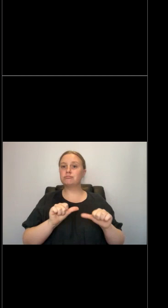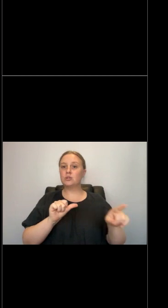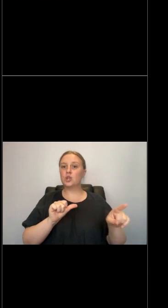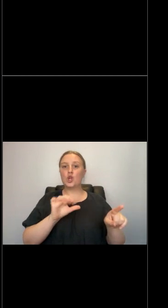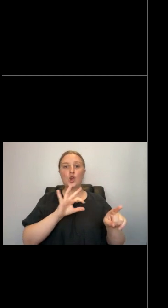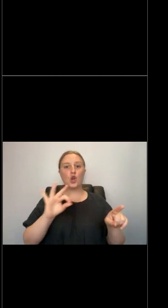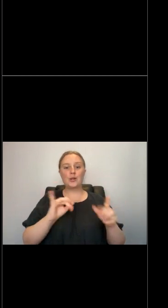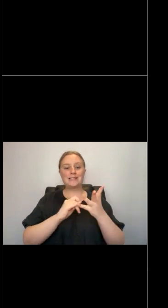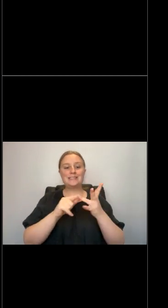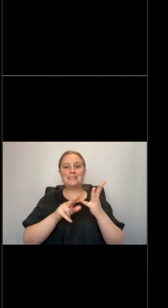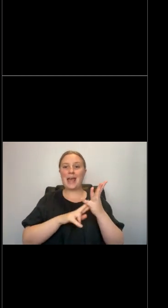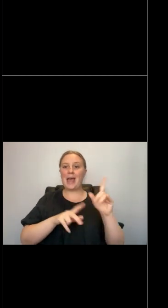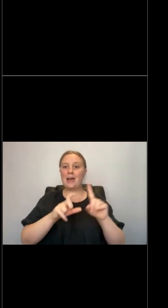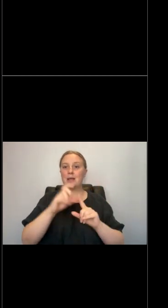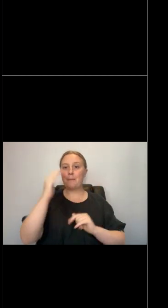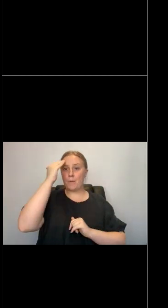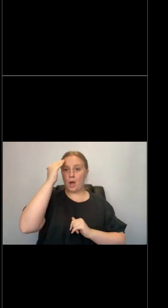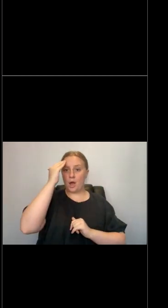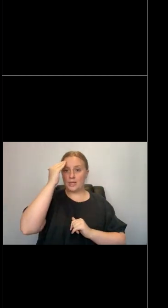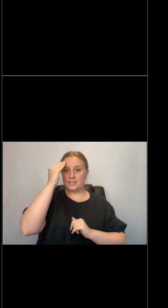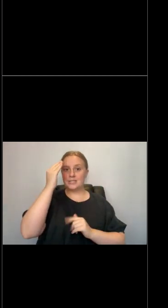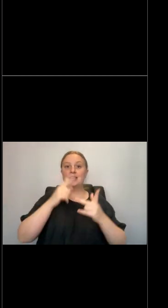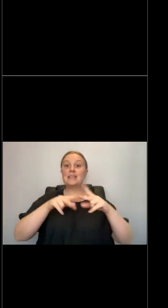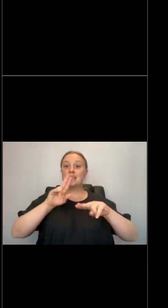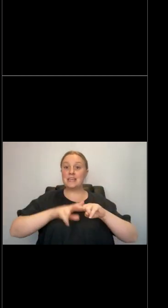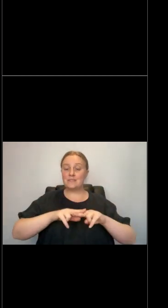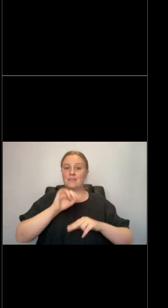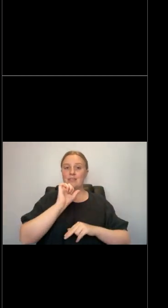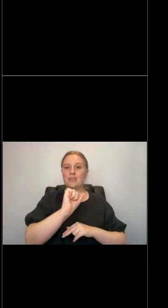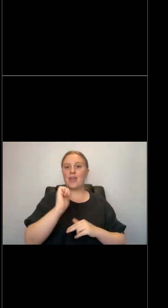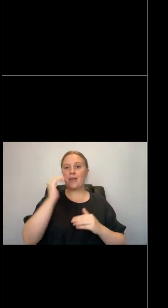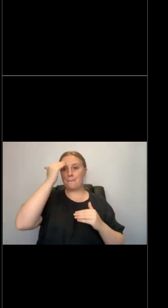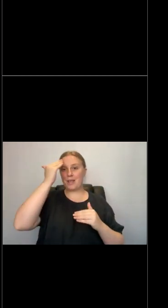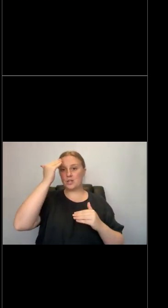deprived them of one of three capacities.